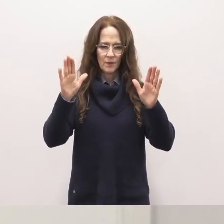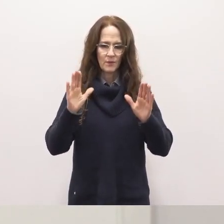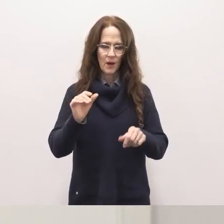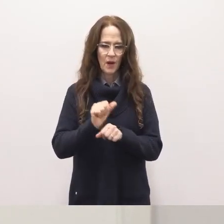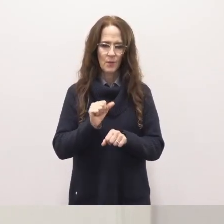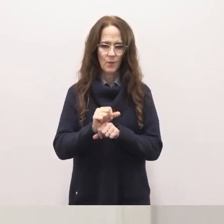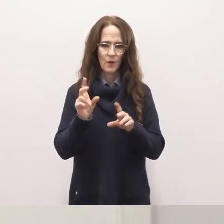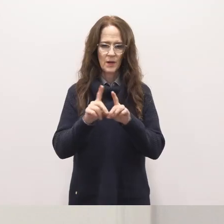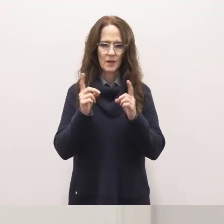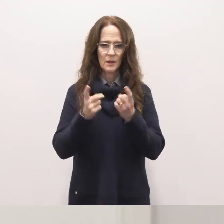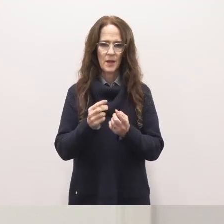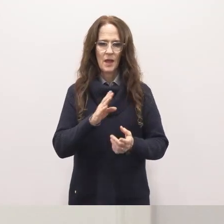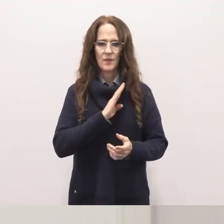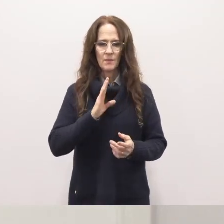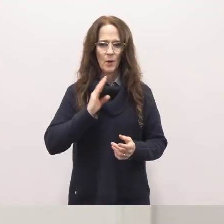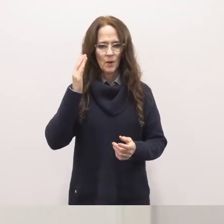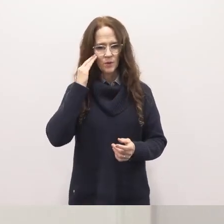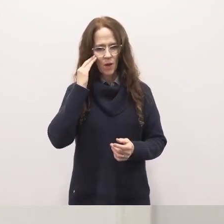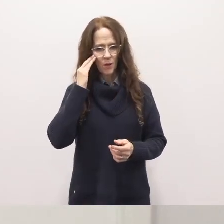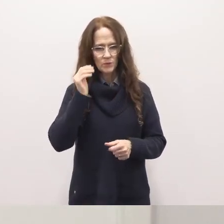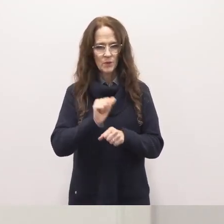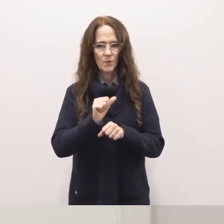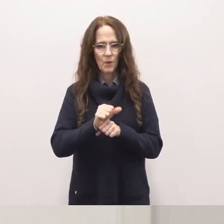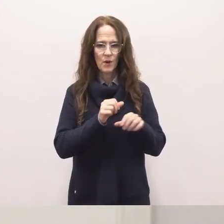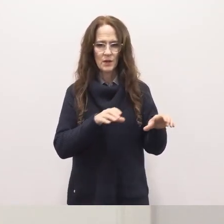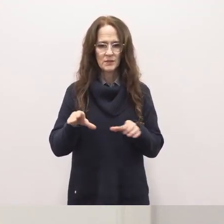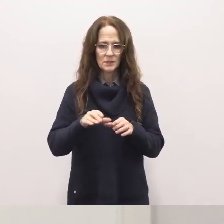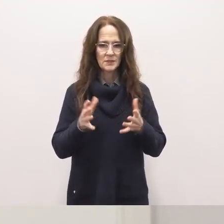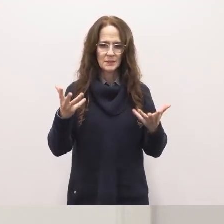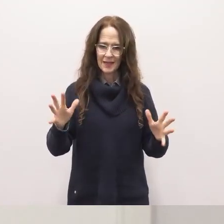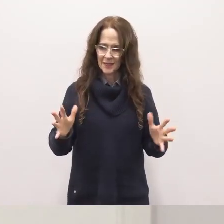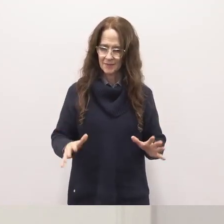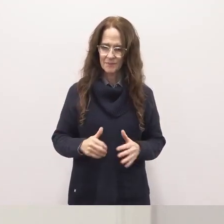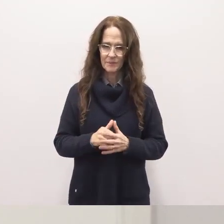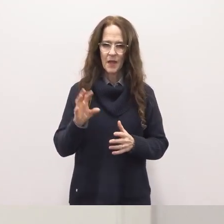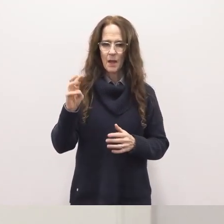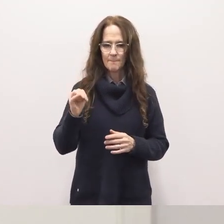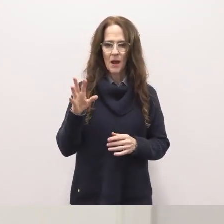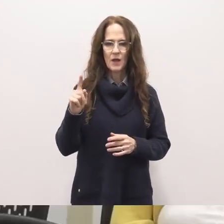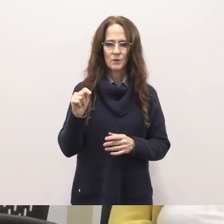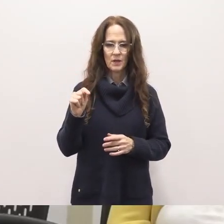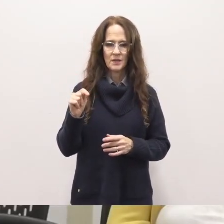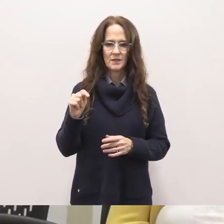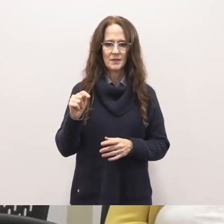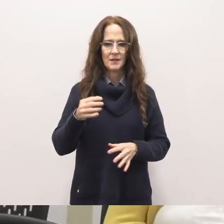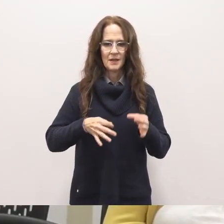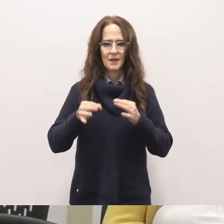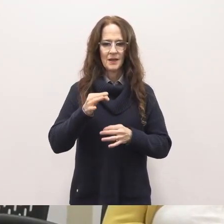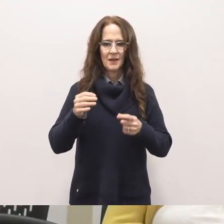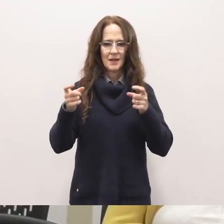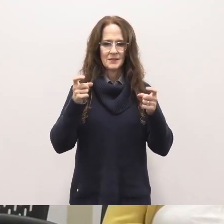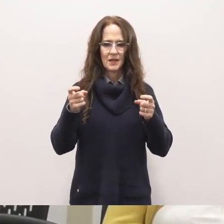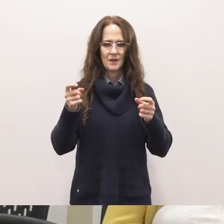and the board knows the work that Renee did. So Margaret is here to serve as our executive director of fiscal services.